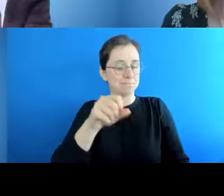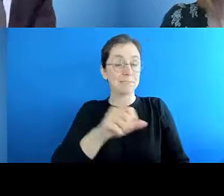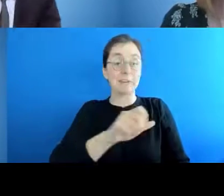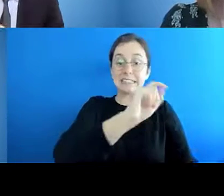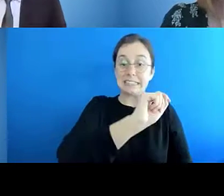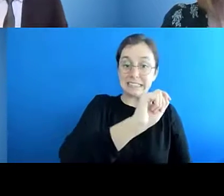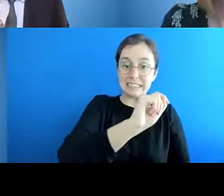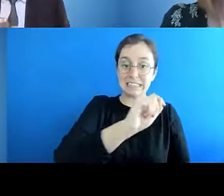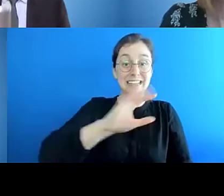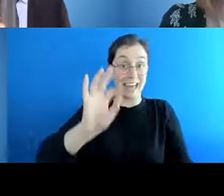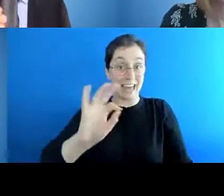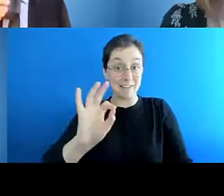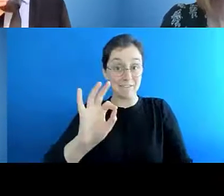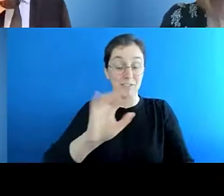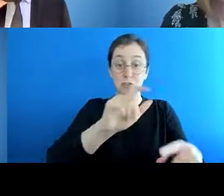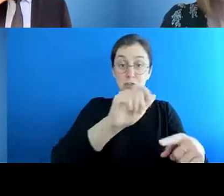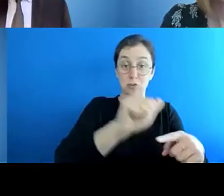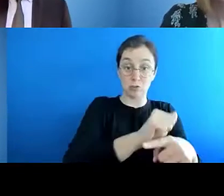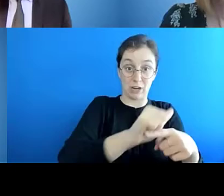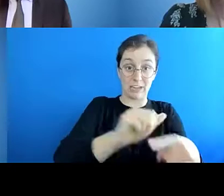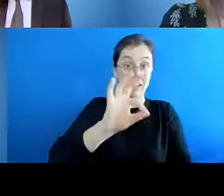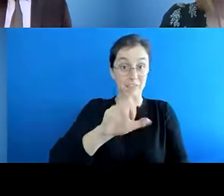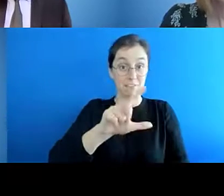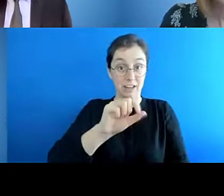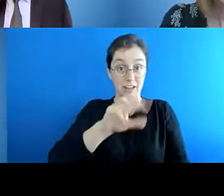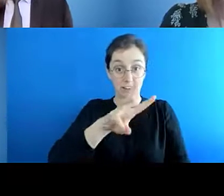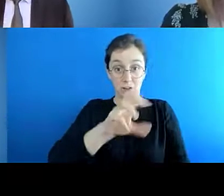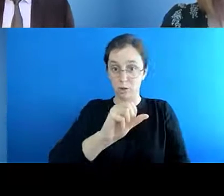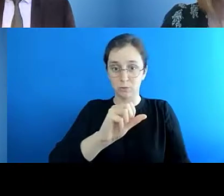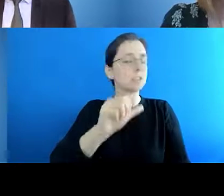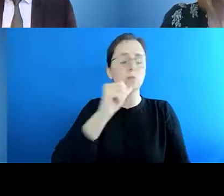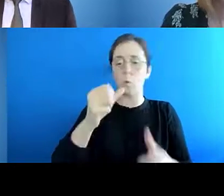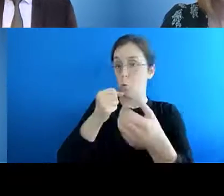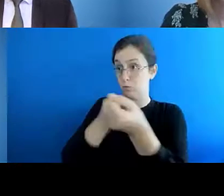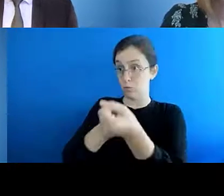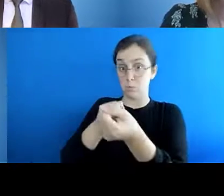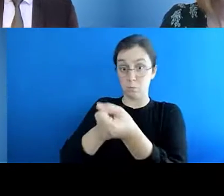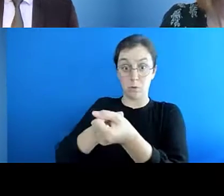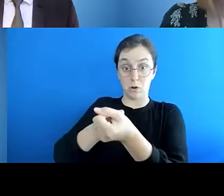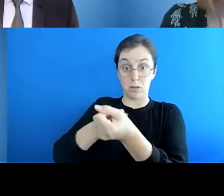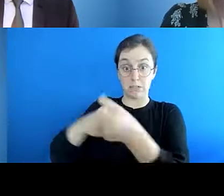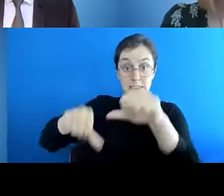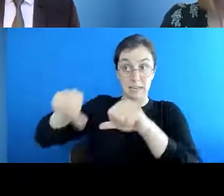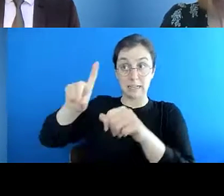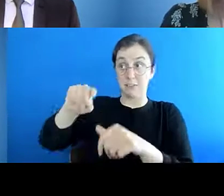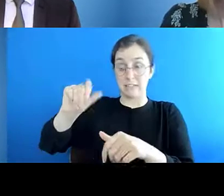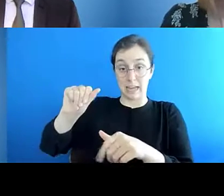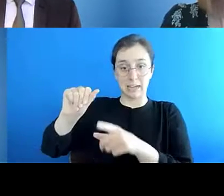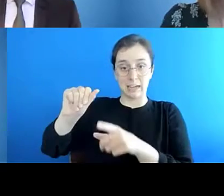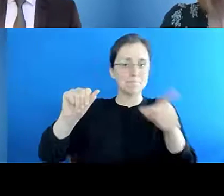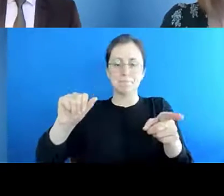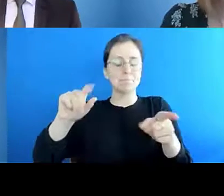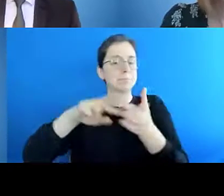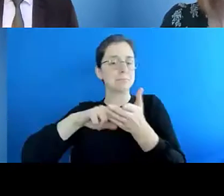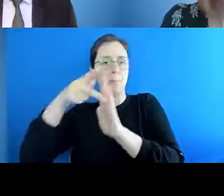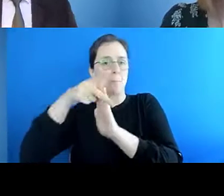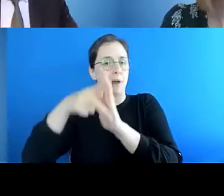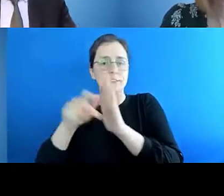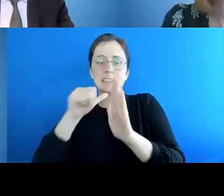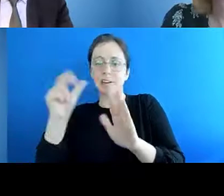do not support the generation of scientific data, they will not be subject to this policy, and in general I've seen a number of questions